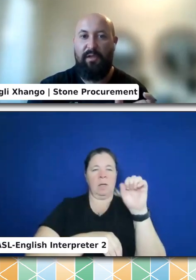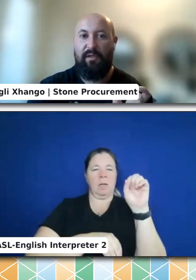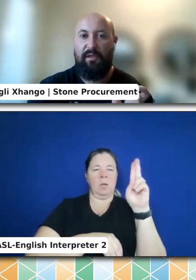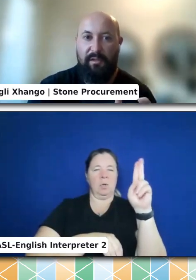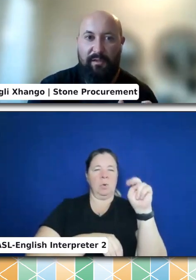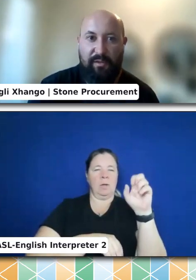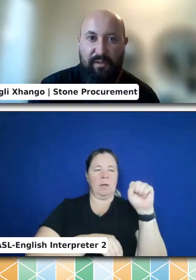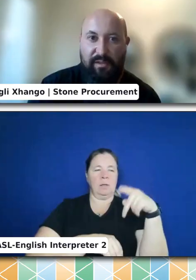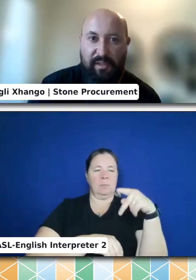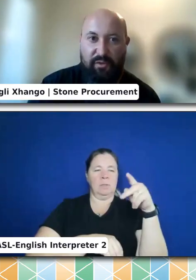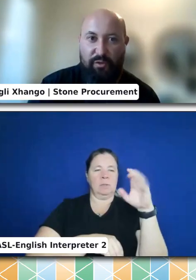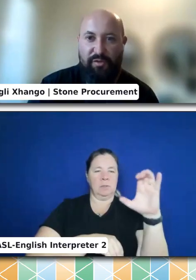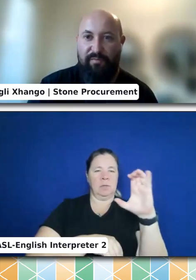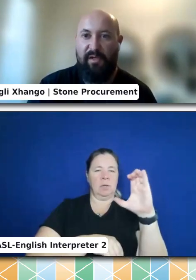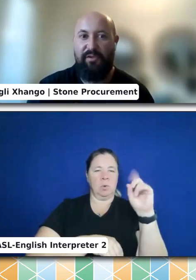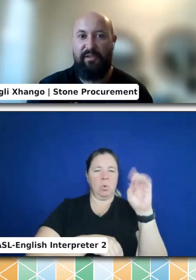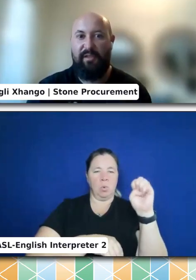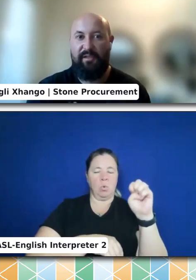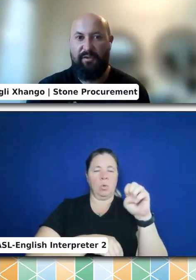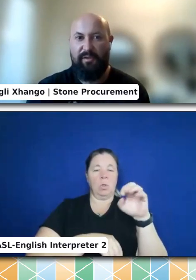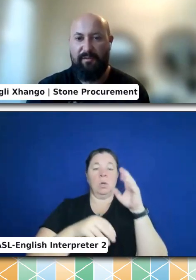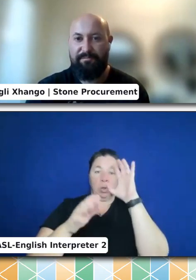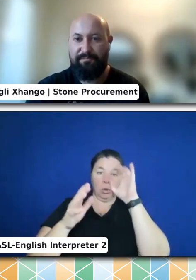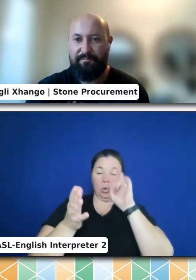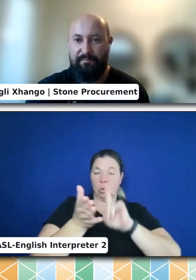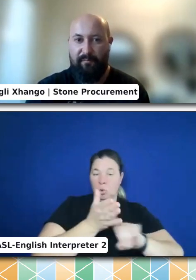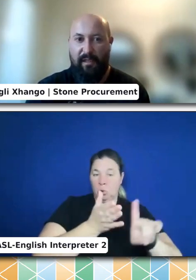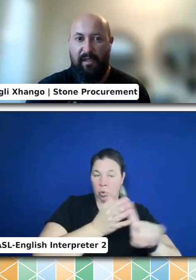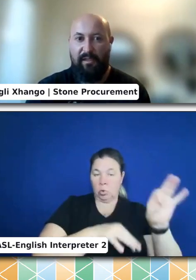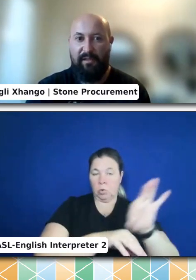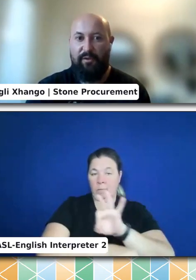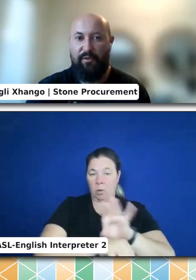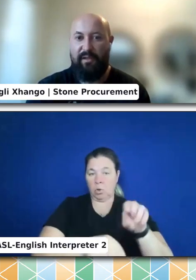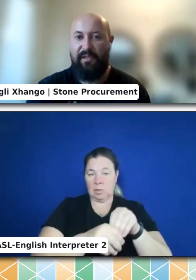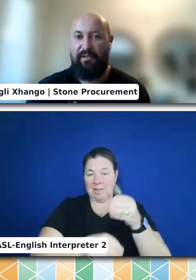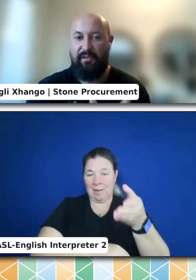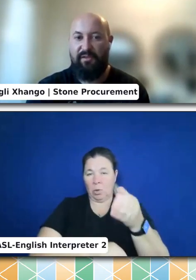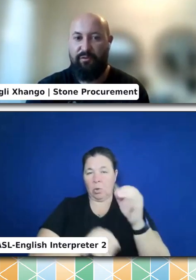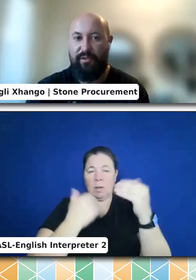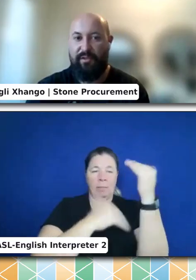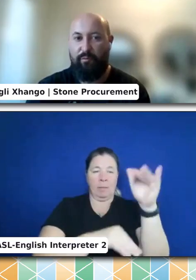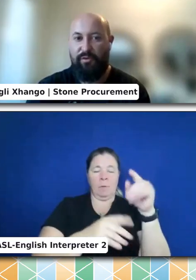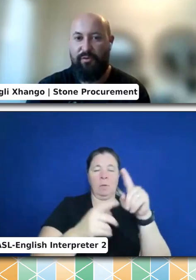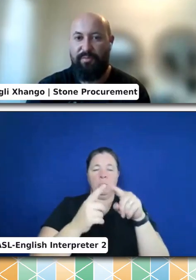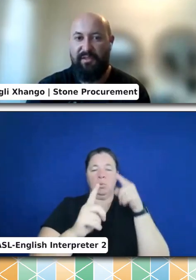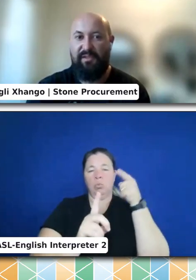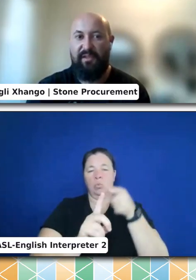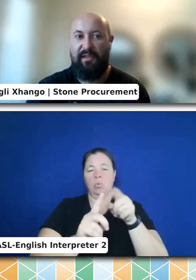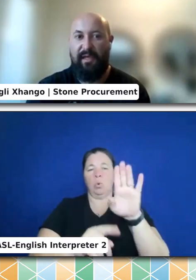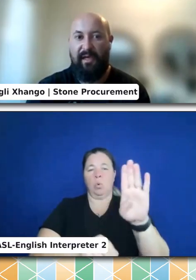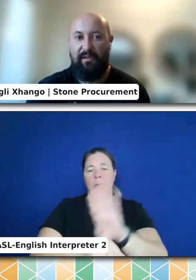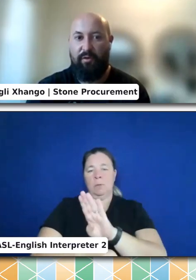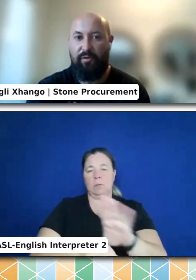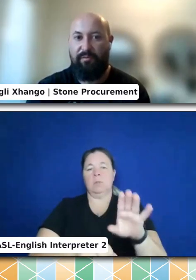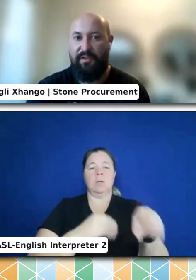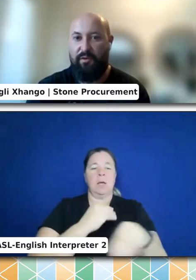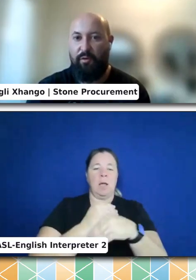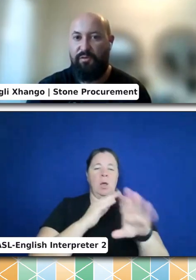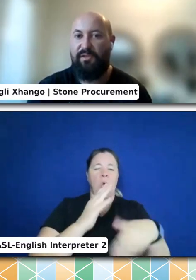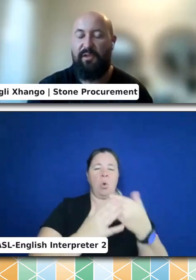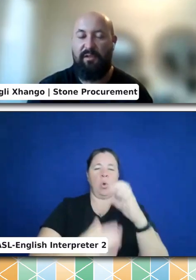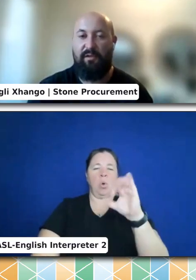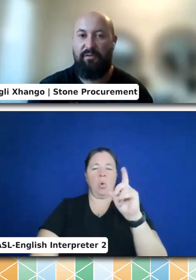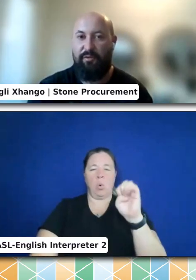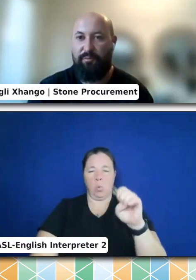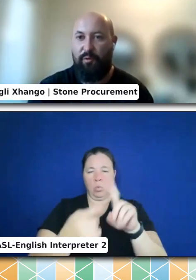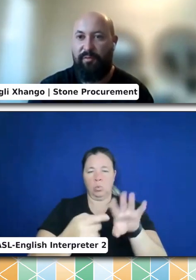Uh, there is a search function in here. Uh, that you can limit it strictly towards your business, and then add all of these codes, uh, onto your profile.